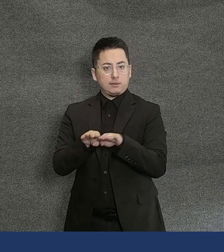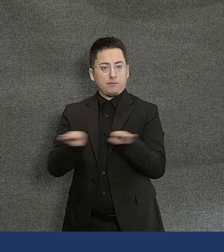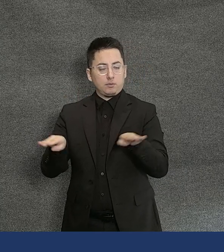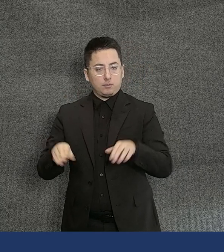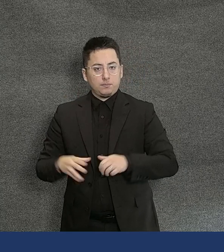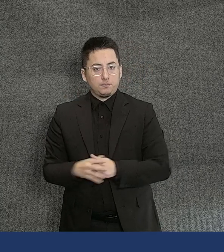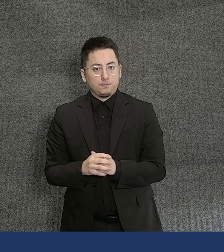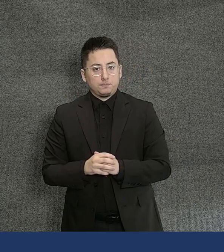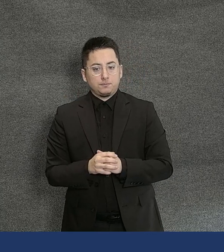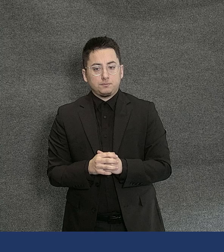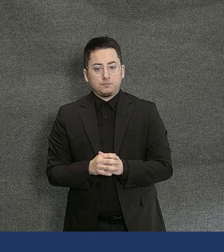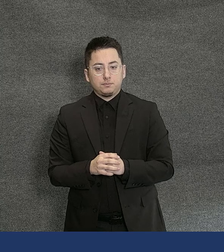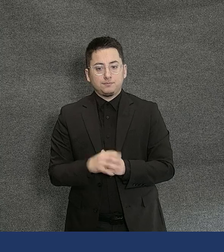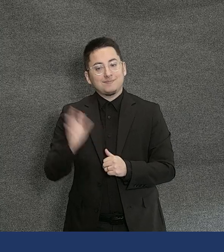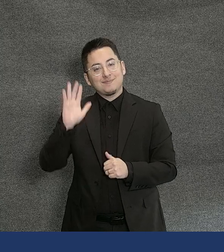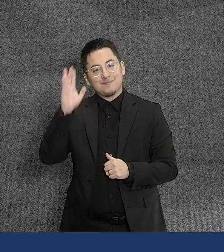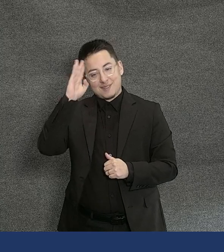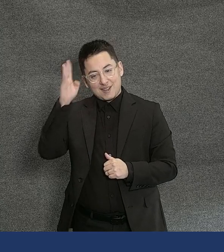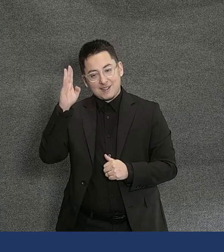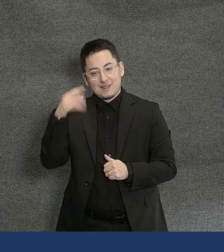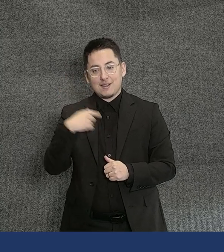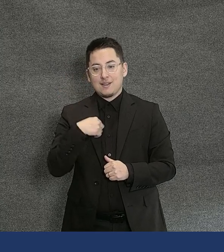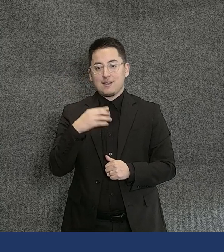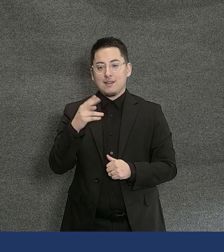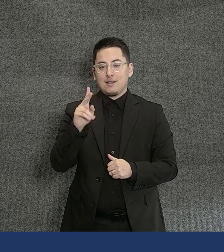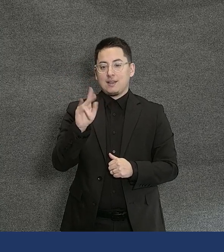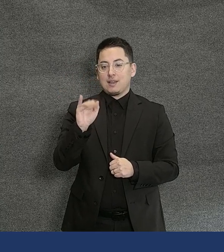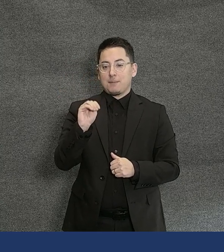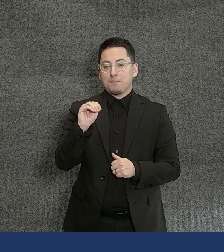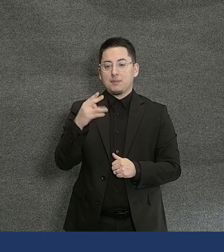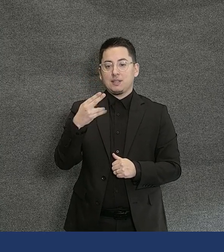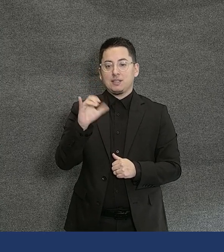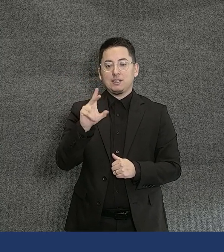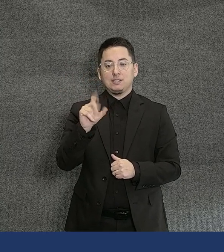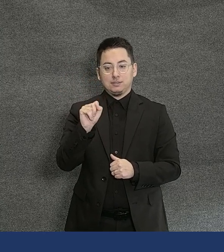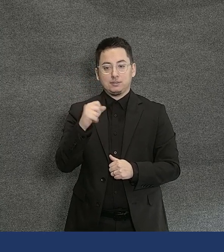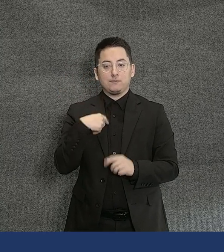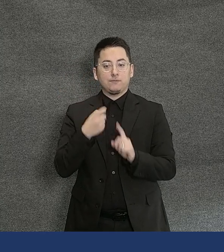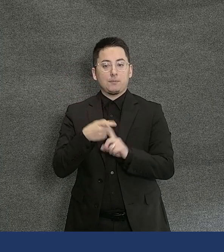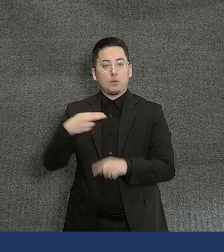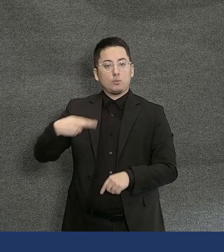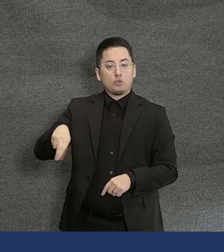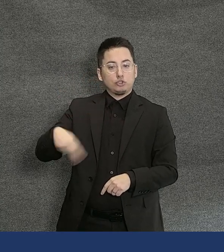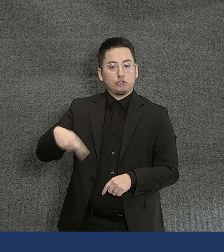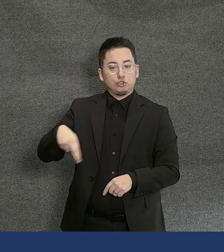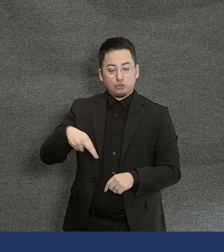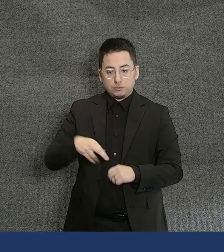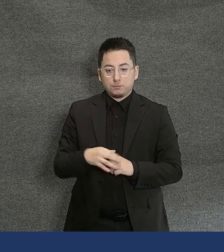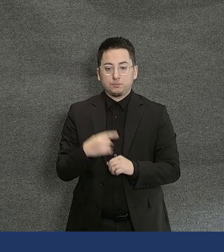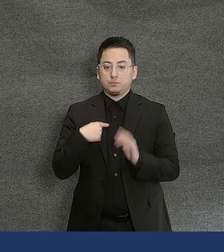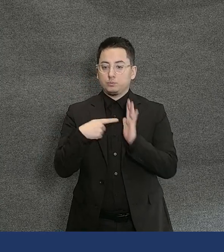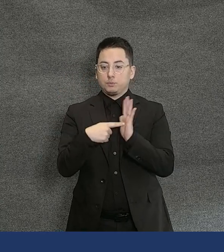Hi, everybody. I am Kim Hicks. I am from Rochester. I represent northwest and northeast Rochester.